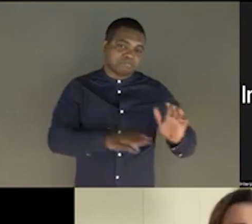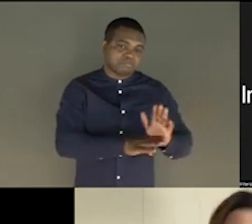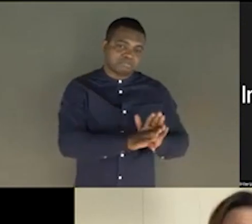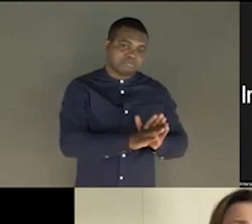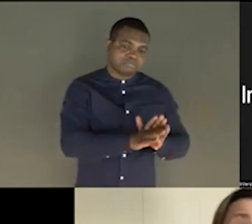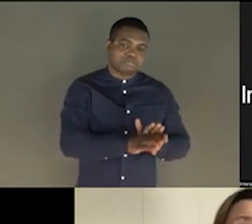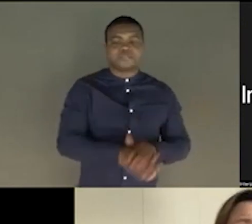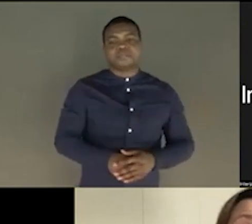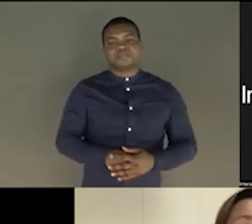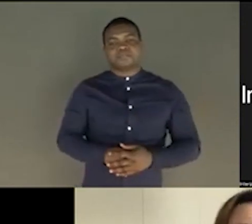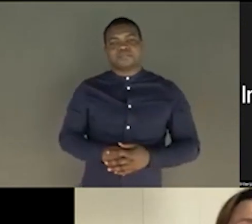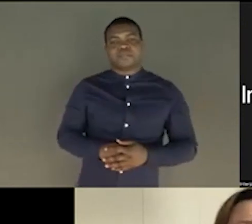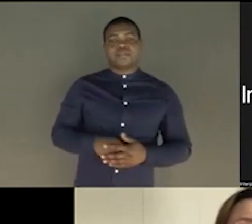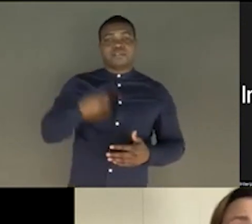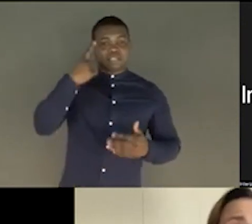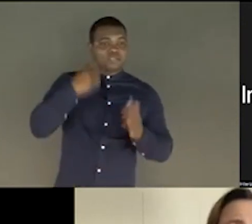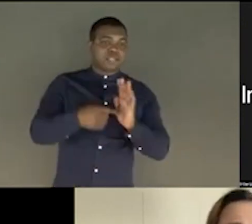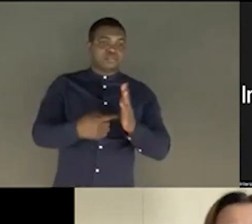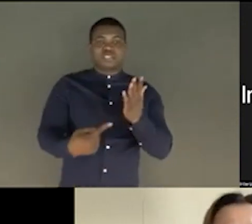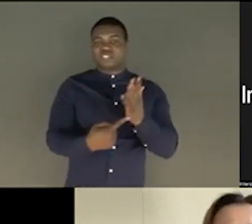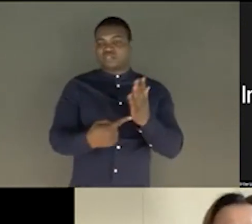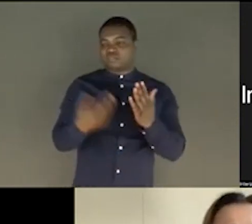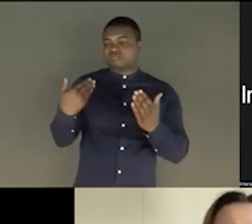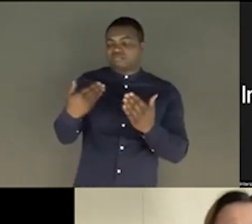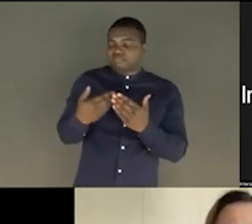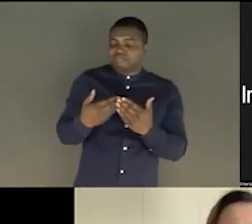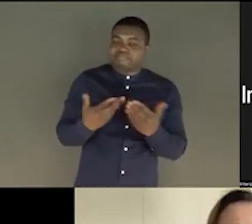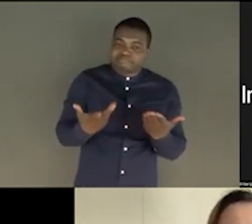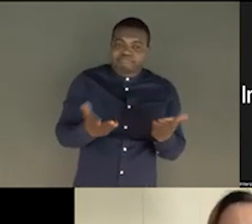the standards and then we can maybe push for more legislation and so on.